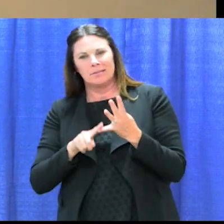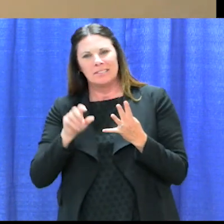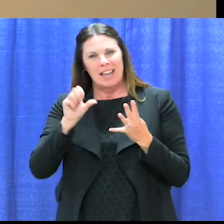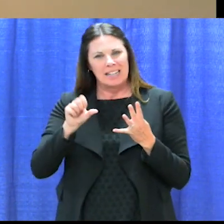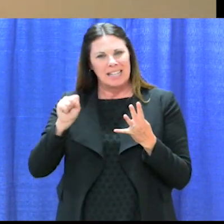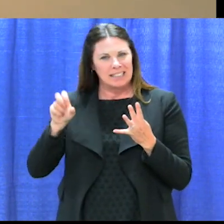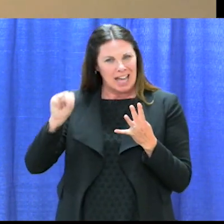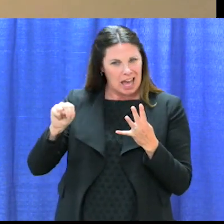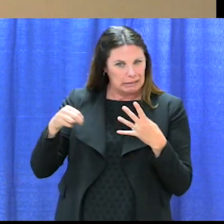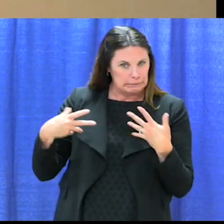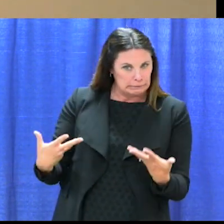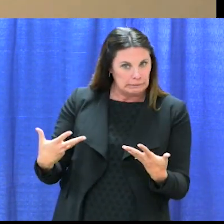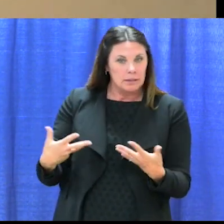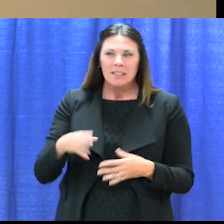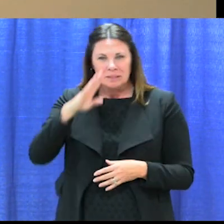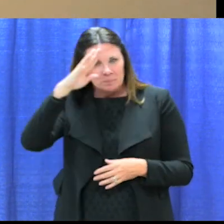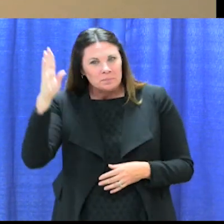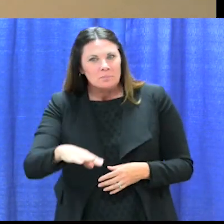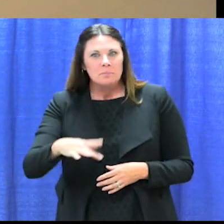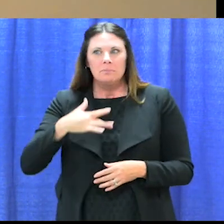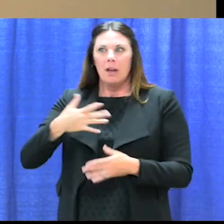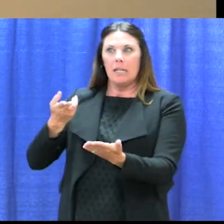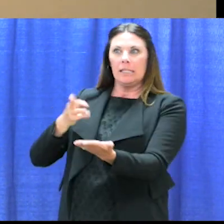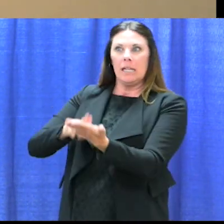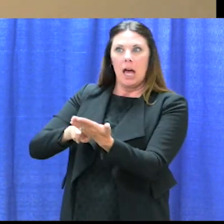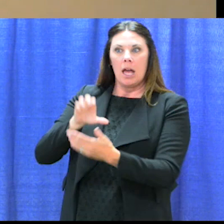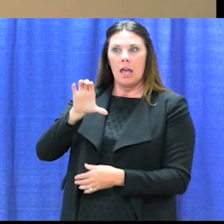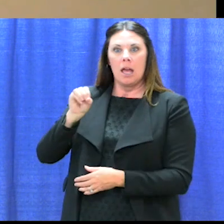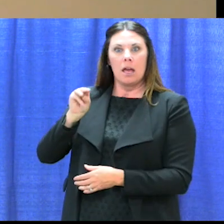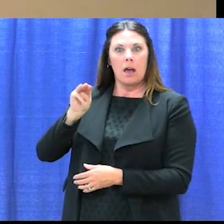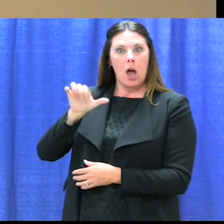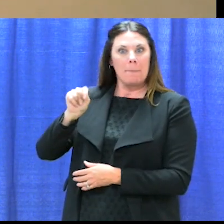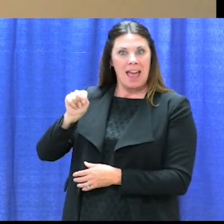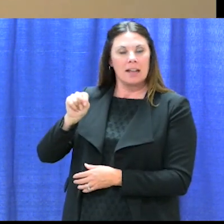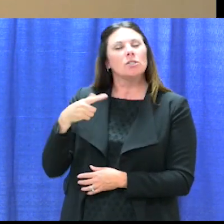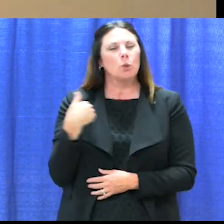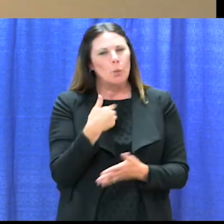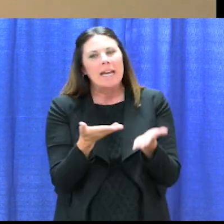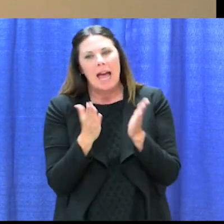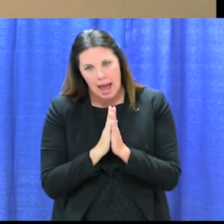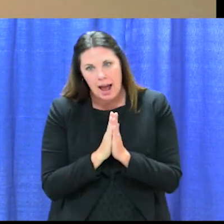So anytime you sign up for a Comcast service or product we do ask that you provide a social